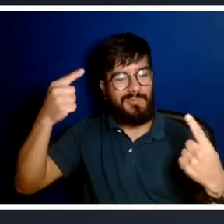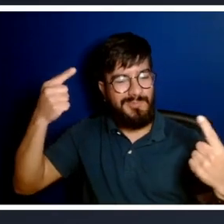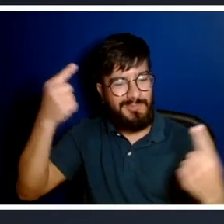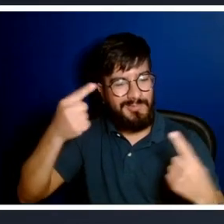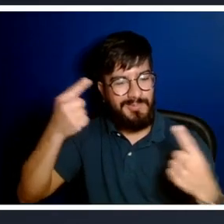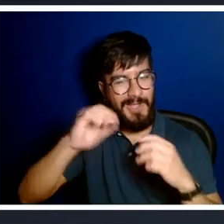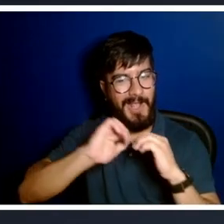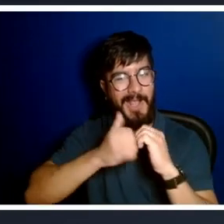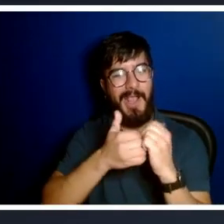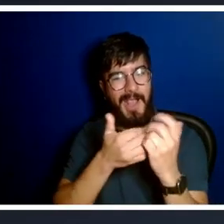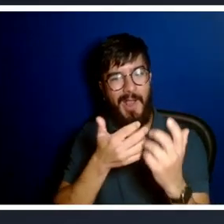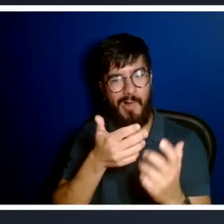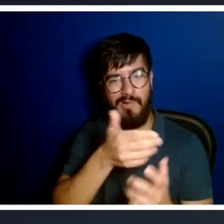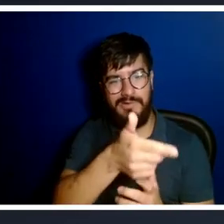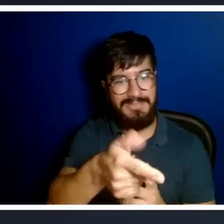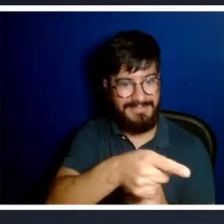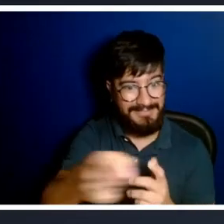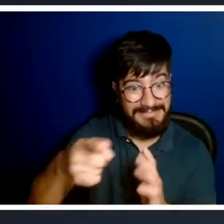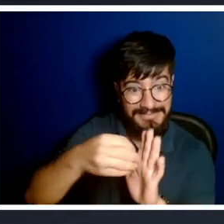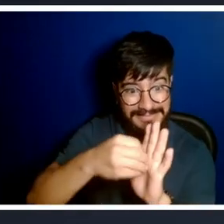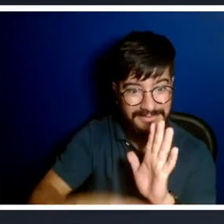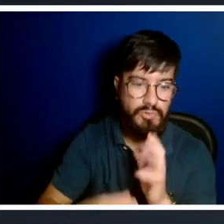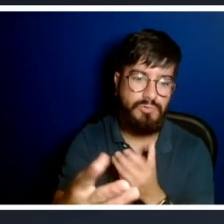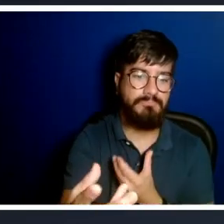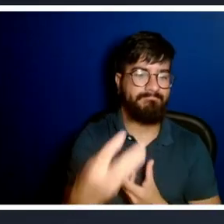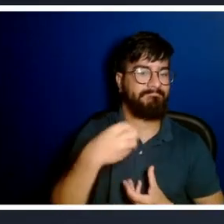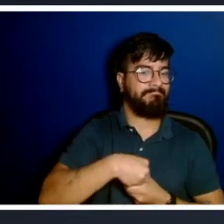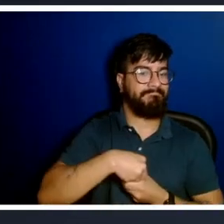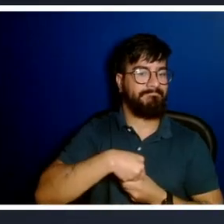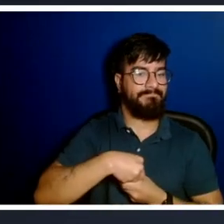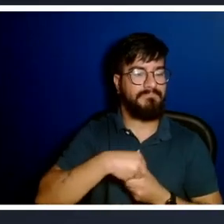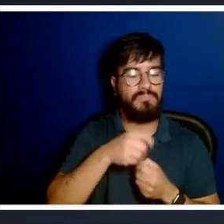students that are interdisciplinary. And also, to engage students who may